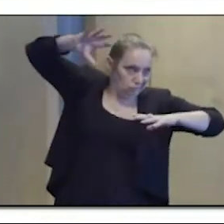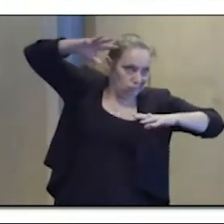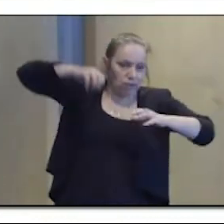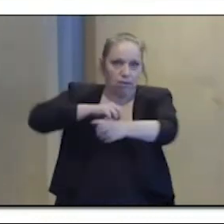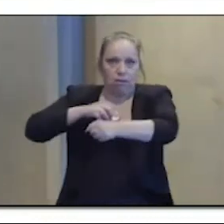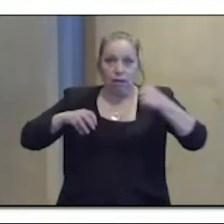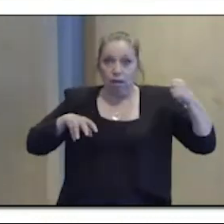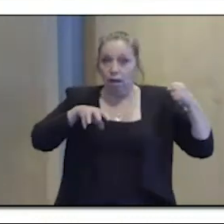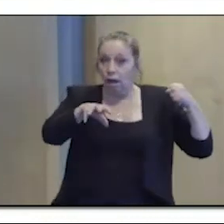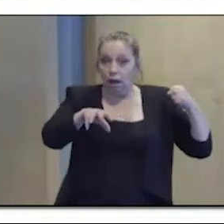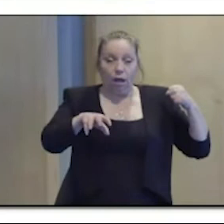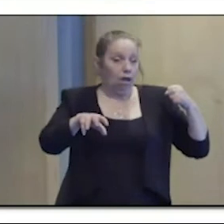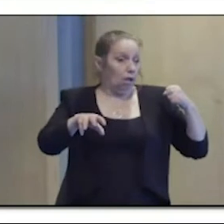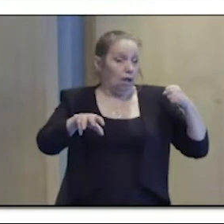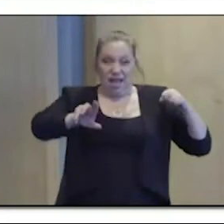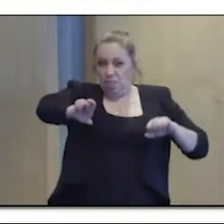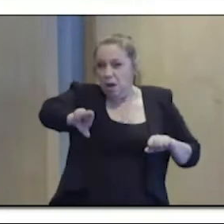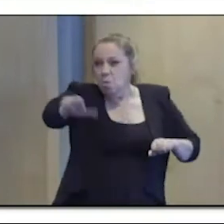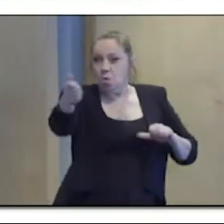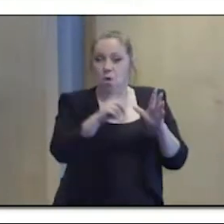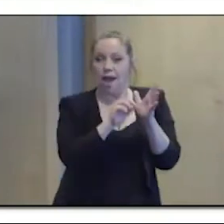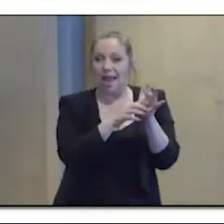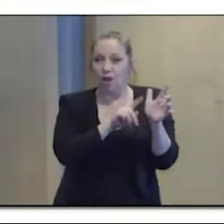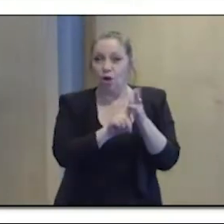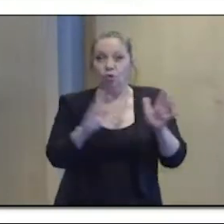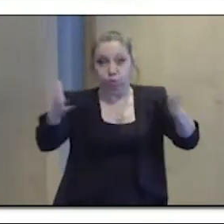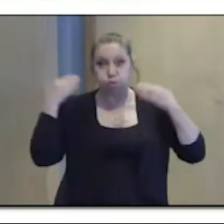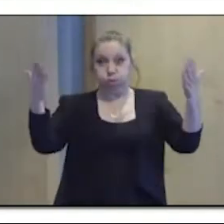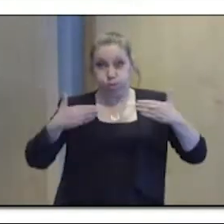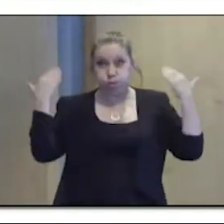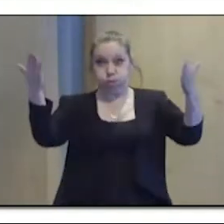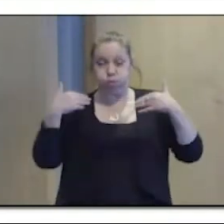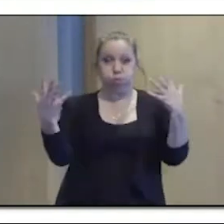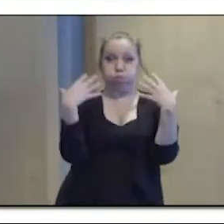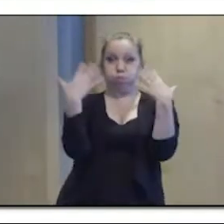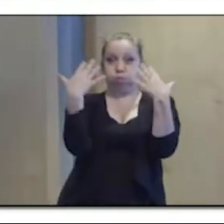and stick the air conditioning on and have to call the house a really big distance.